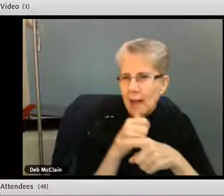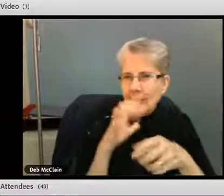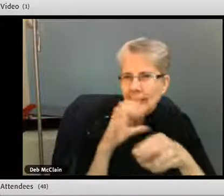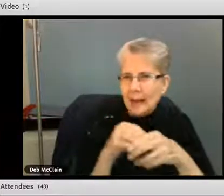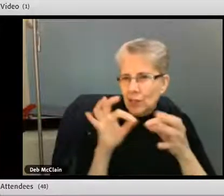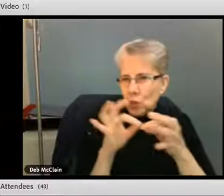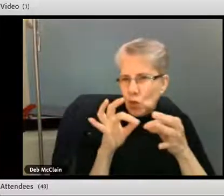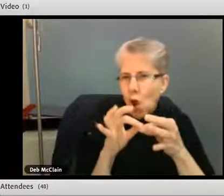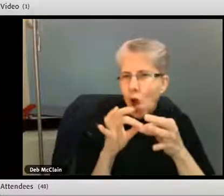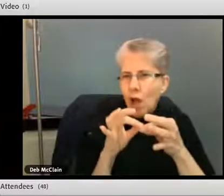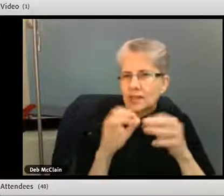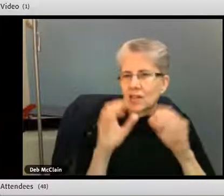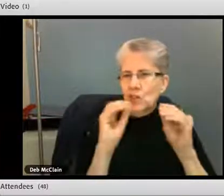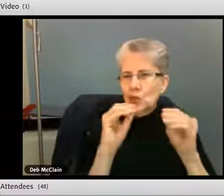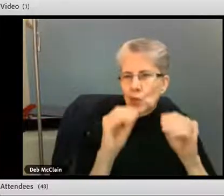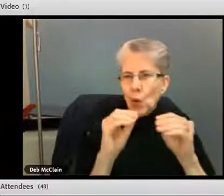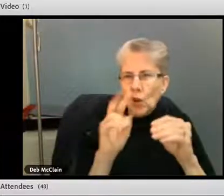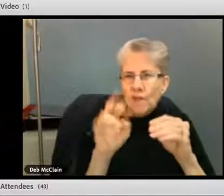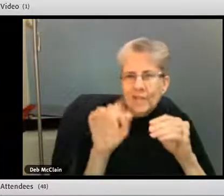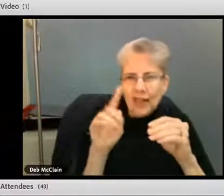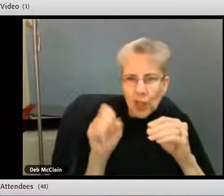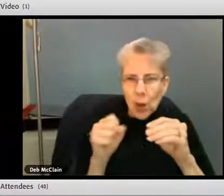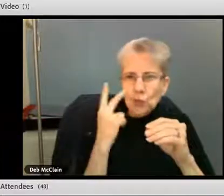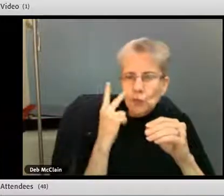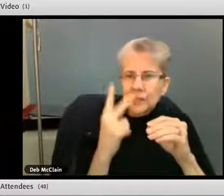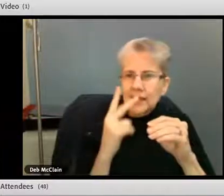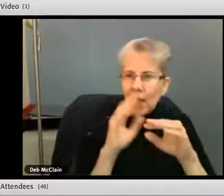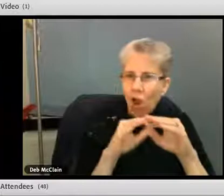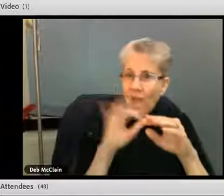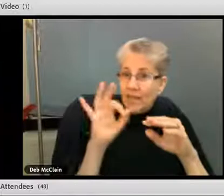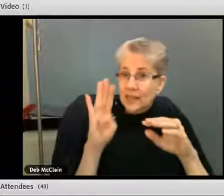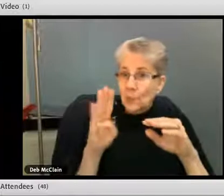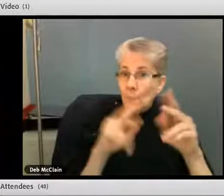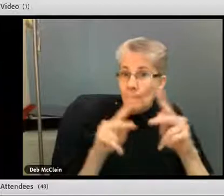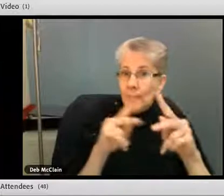You see on Facebook where people are typing, and their words appear.